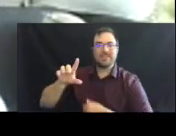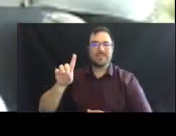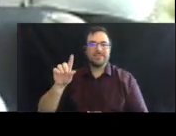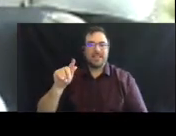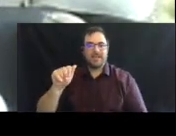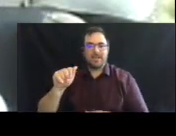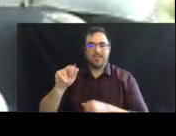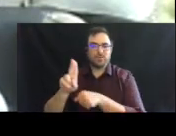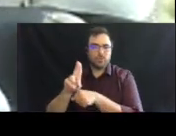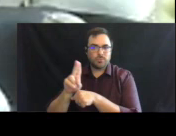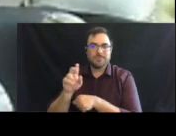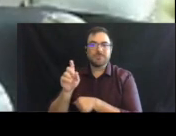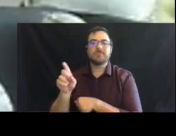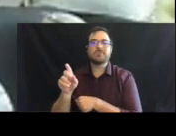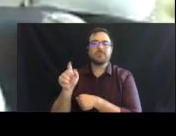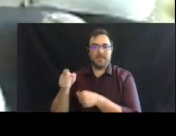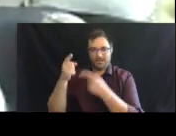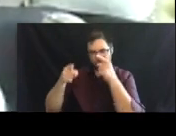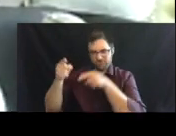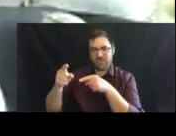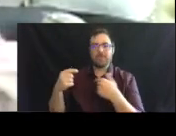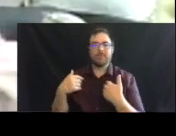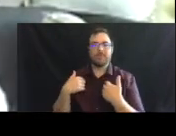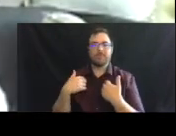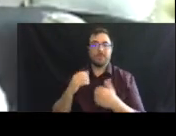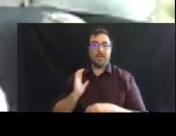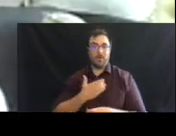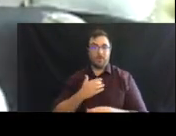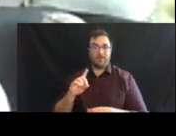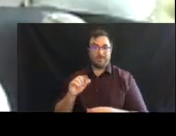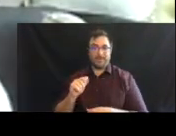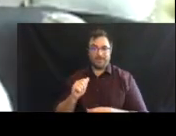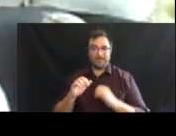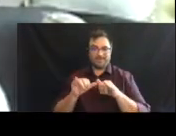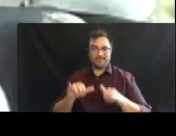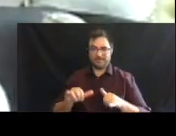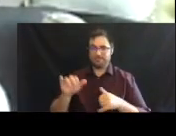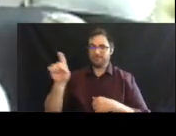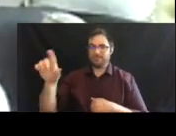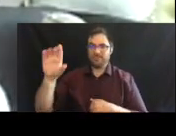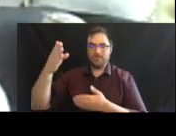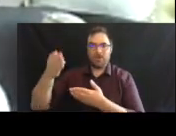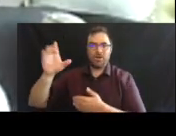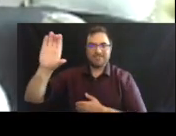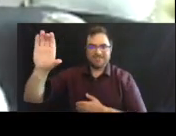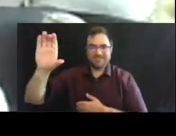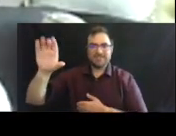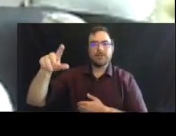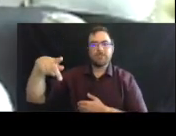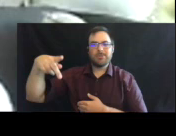we actually have a connection between our data system and the part c data system called PPS so